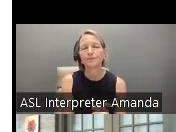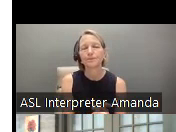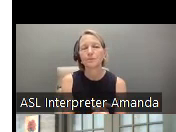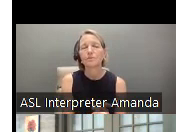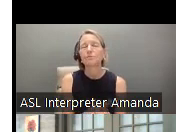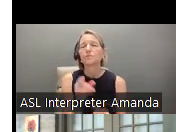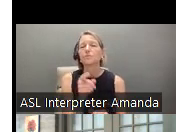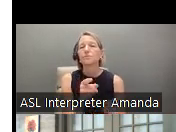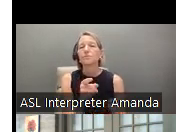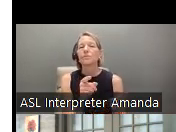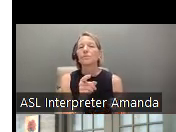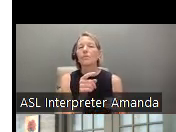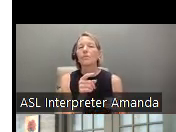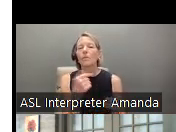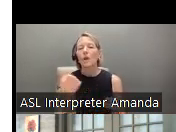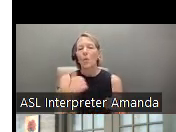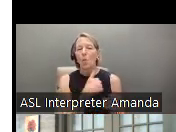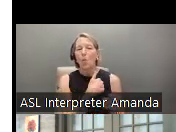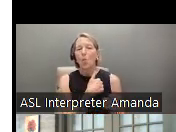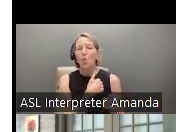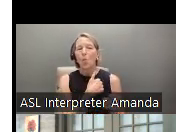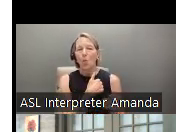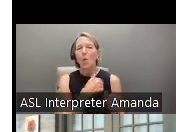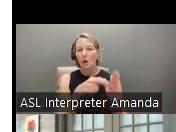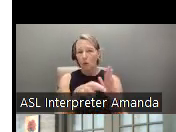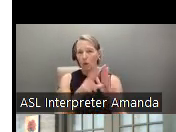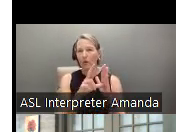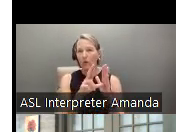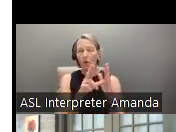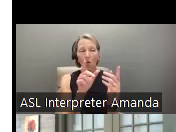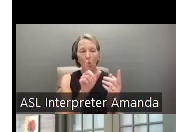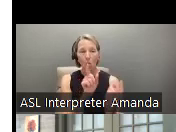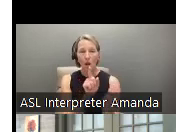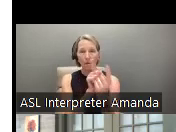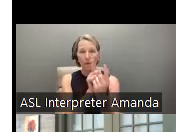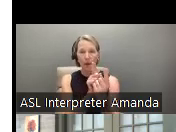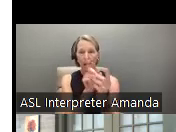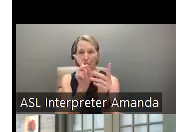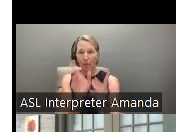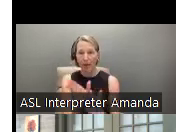so when we we conduct the review we meet with the the payee and then we're also meeting with